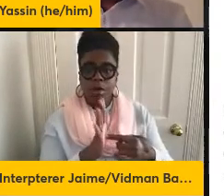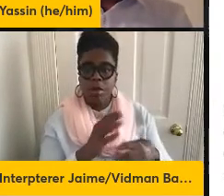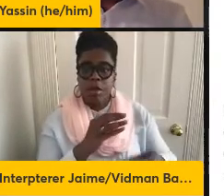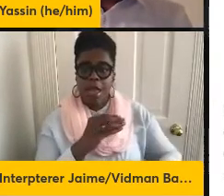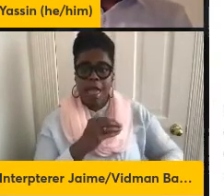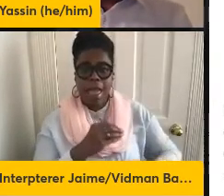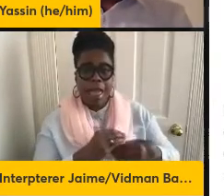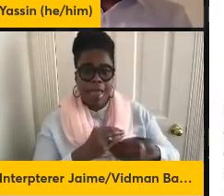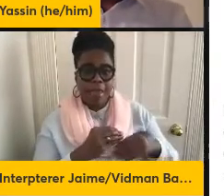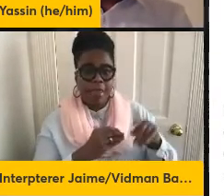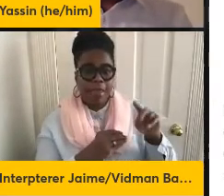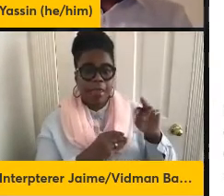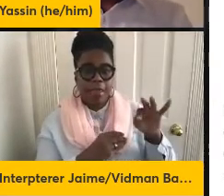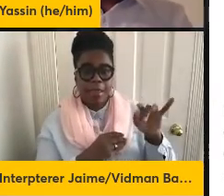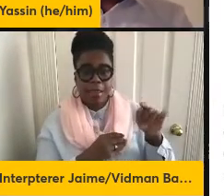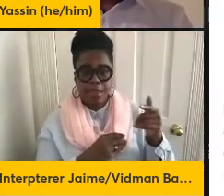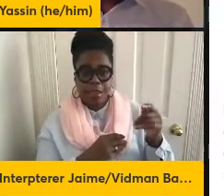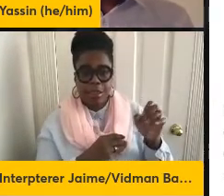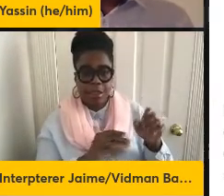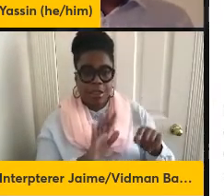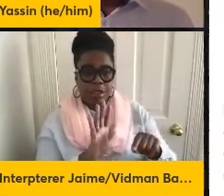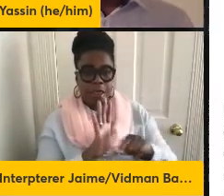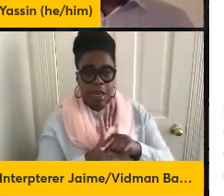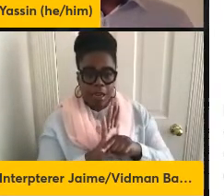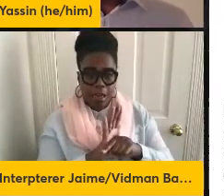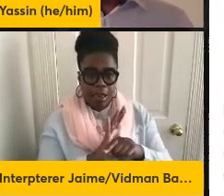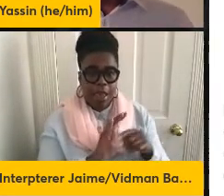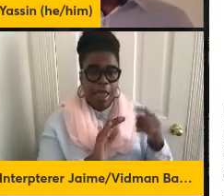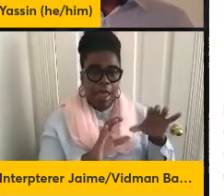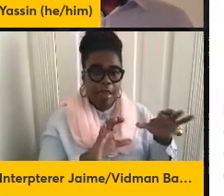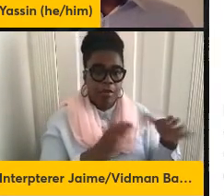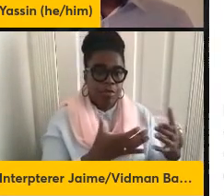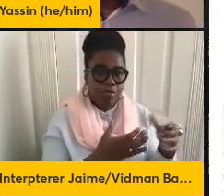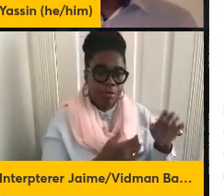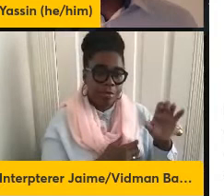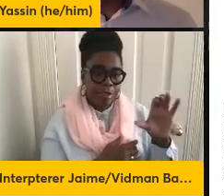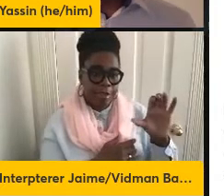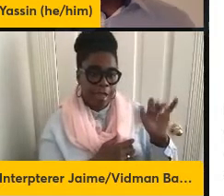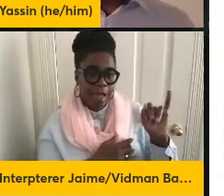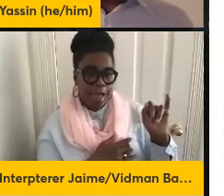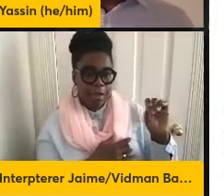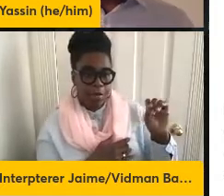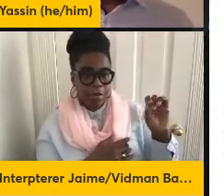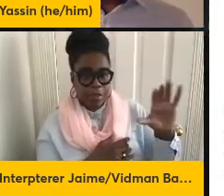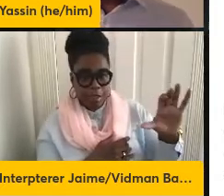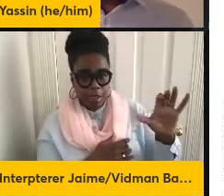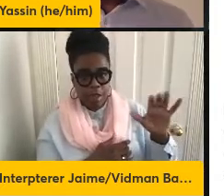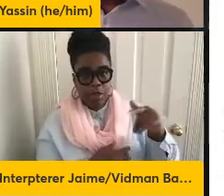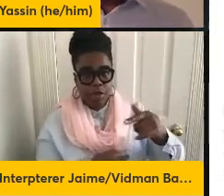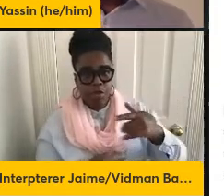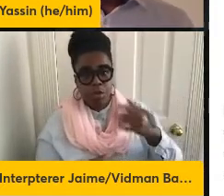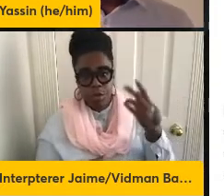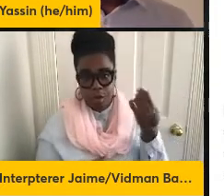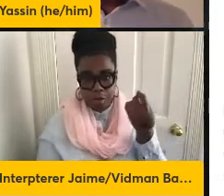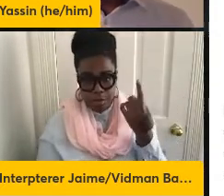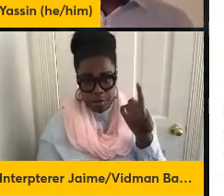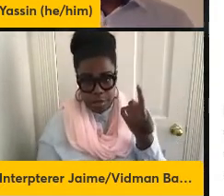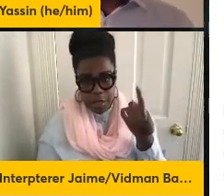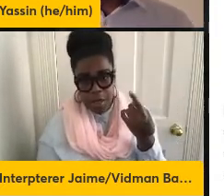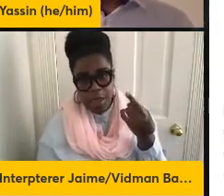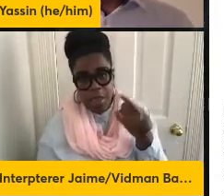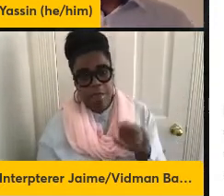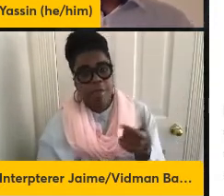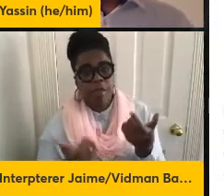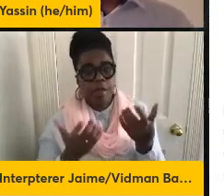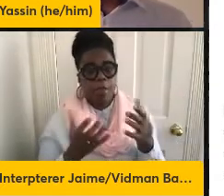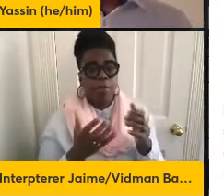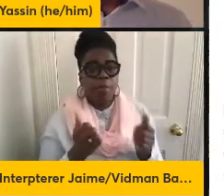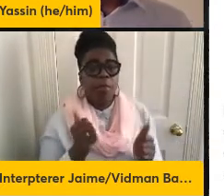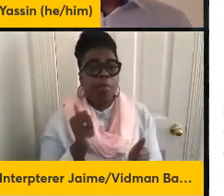we then can characterize IOCs. And as you may appreciate here, most of these or the vast majority of these are getto, three